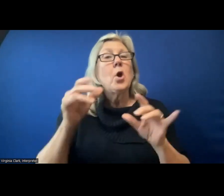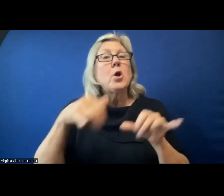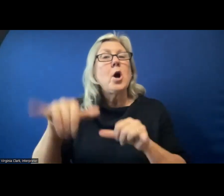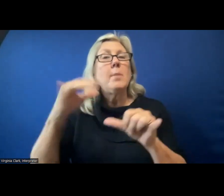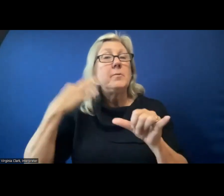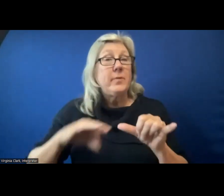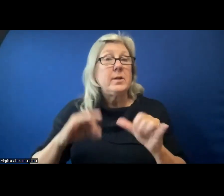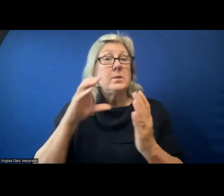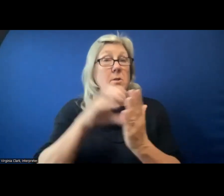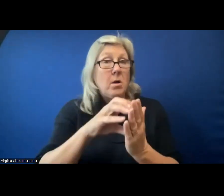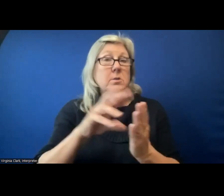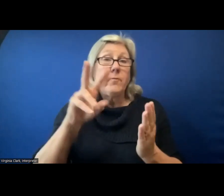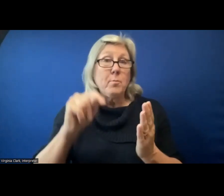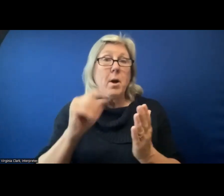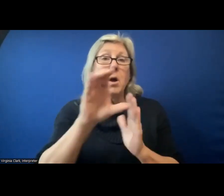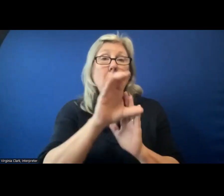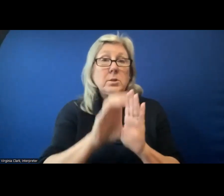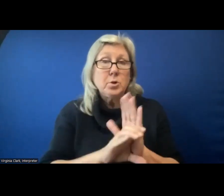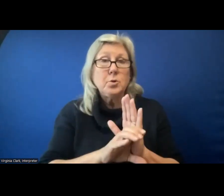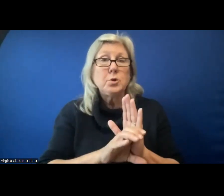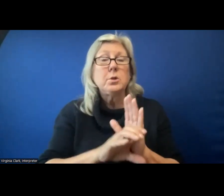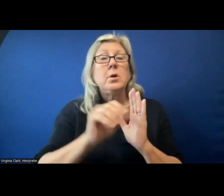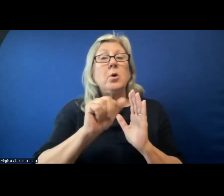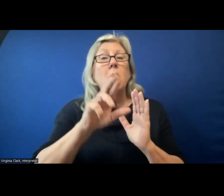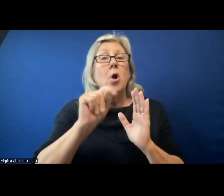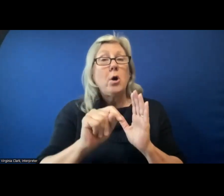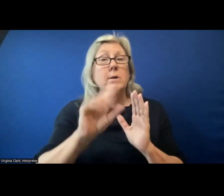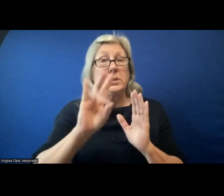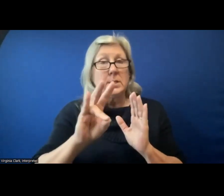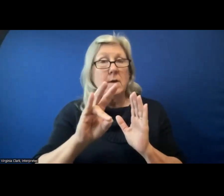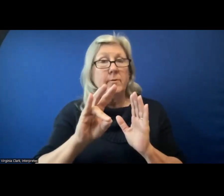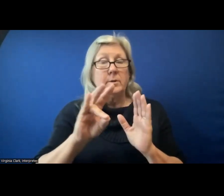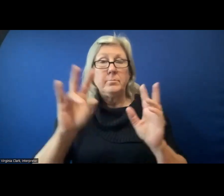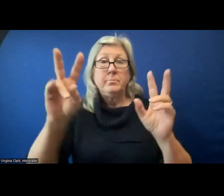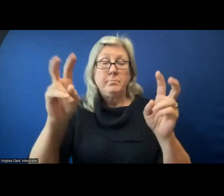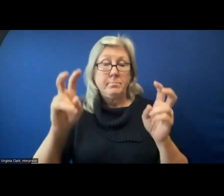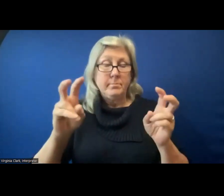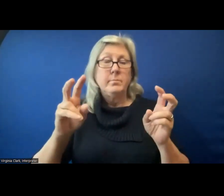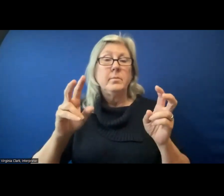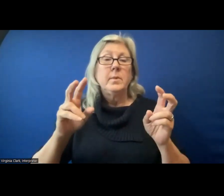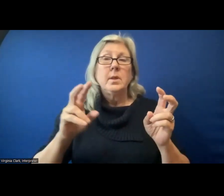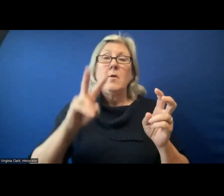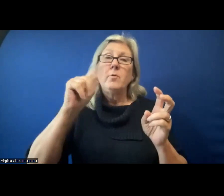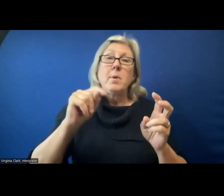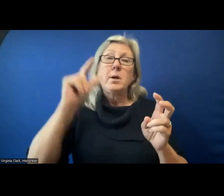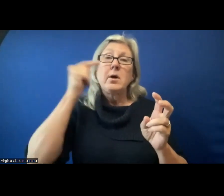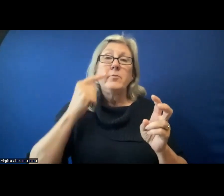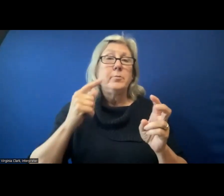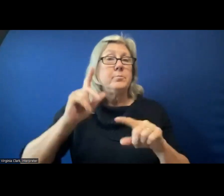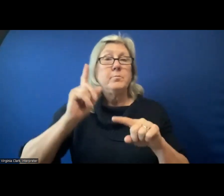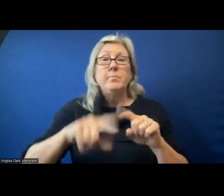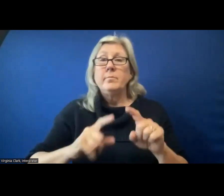Constitution at article 7 states that Vermont's government may not confer a benefit only on